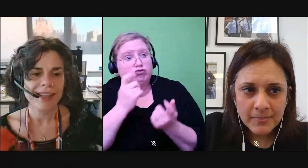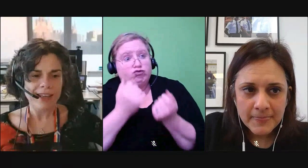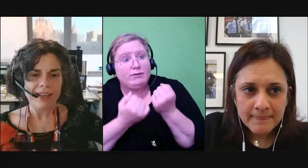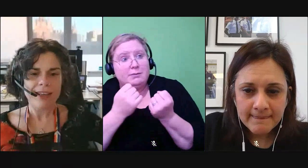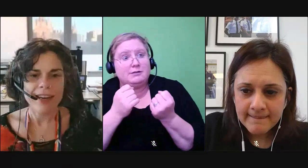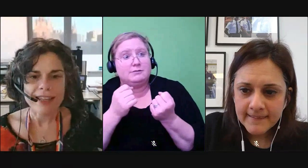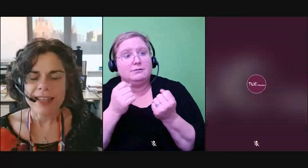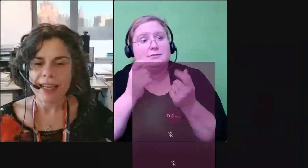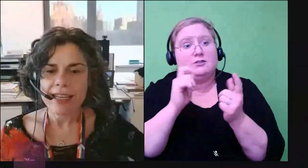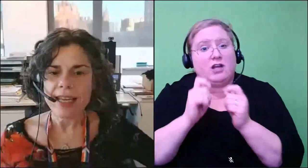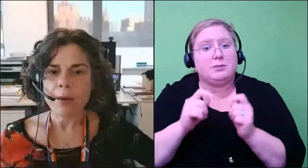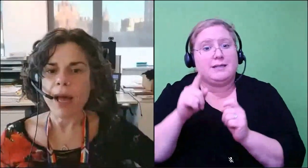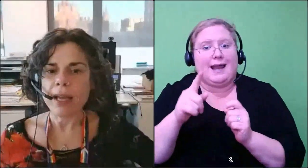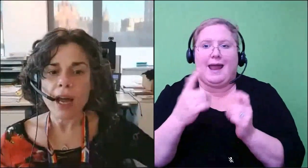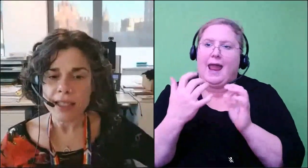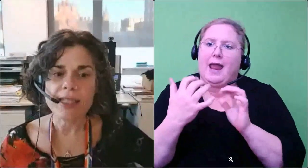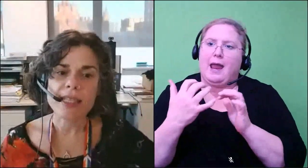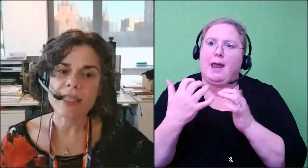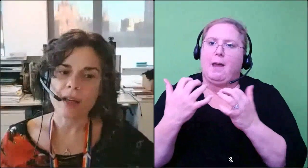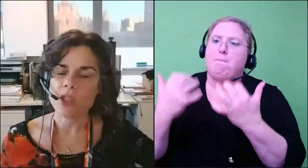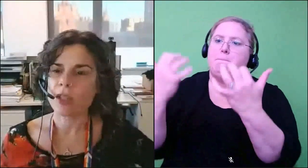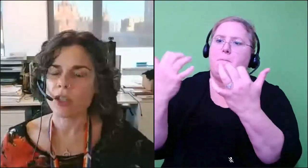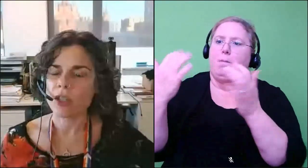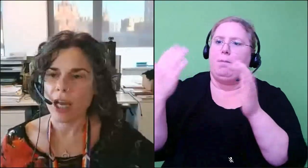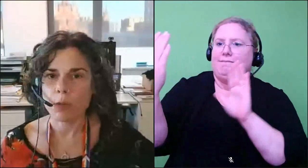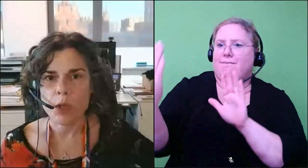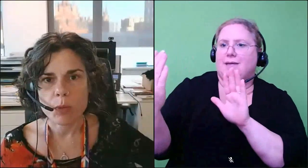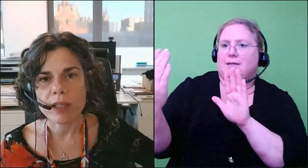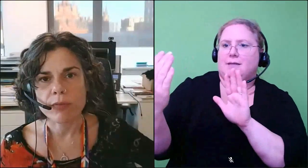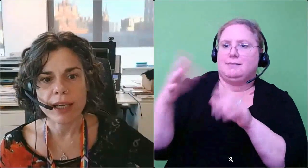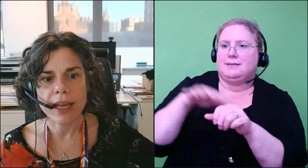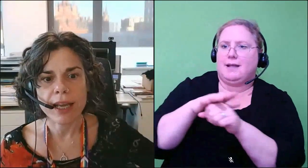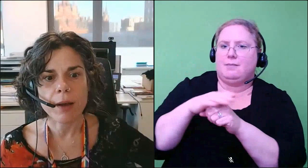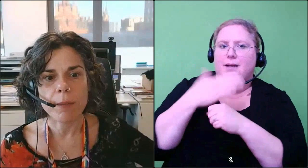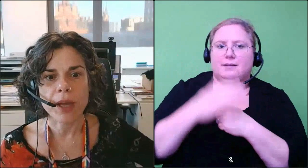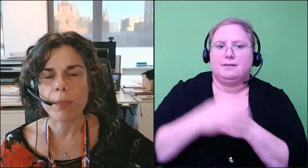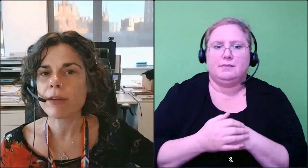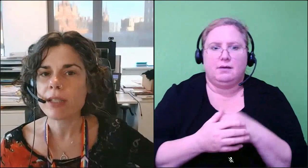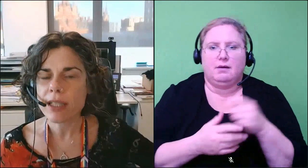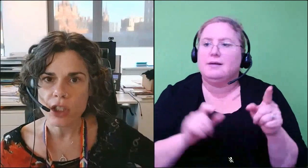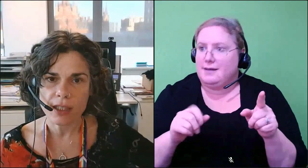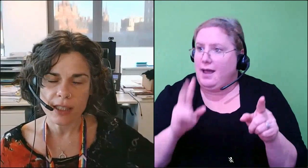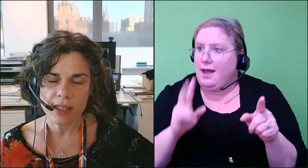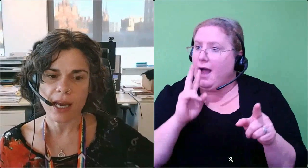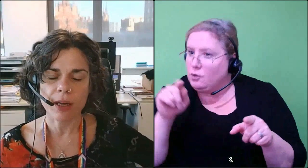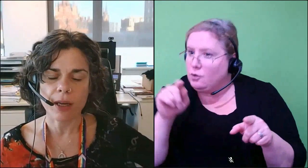Great, thanks. And I did see that question in the chat, which was specifically about teaching staff, but